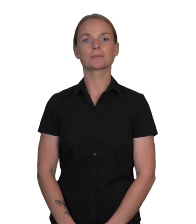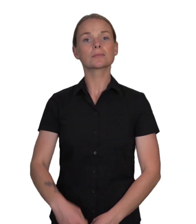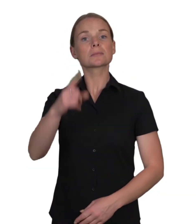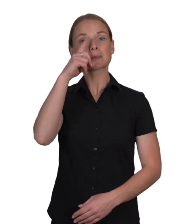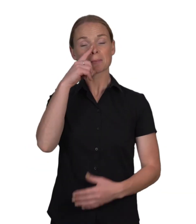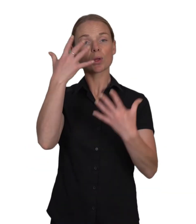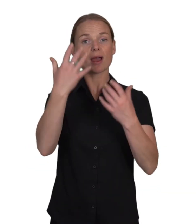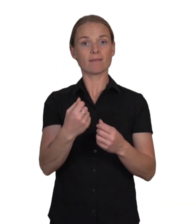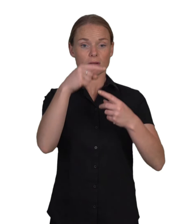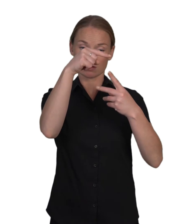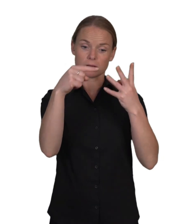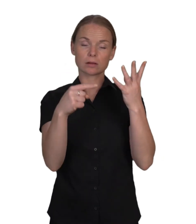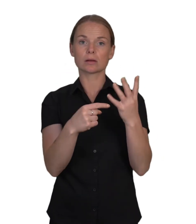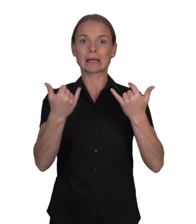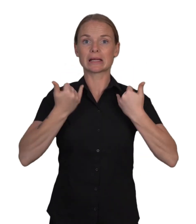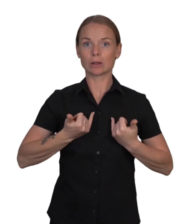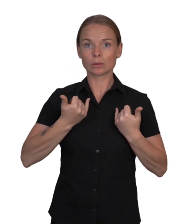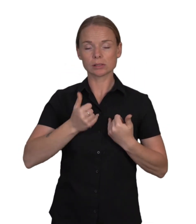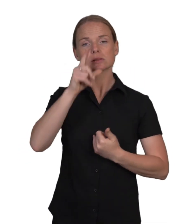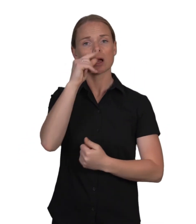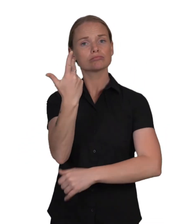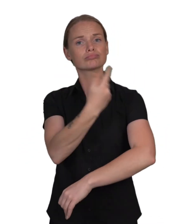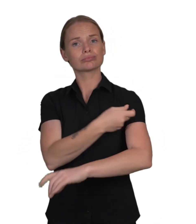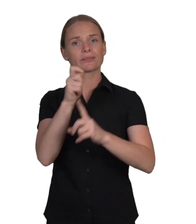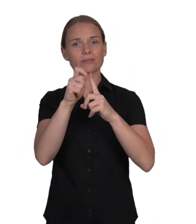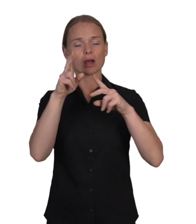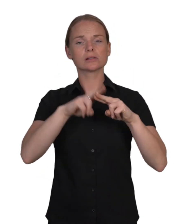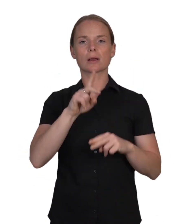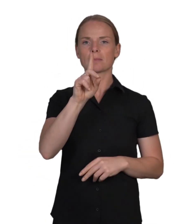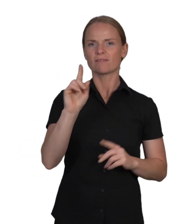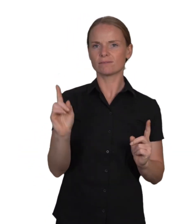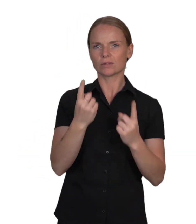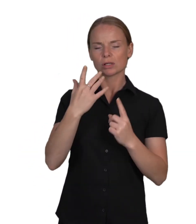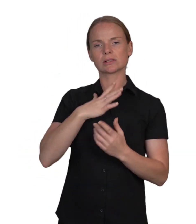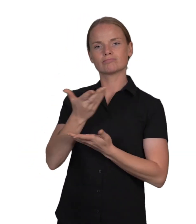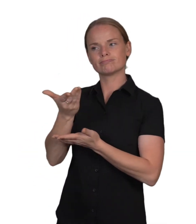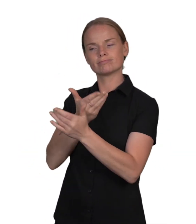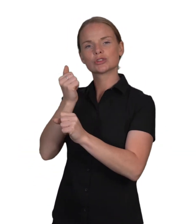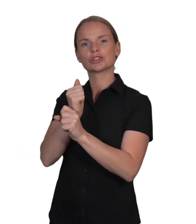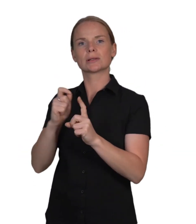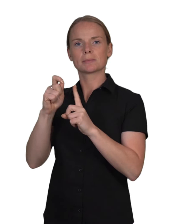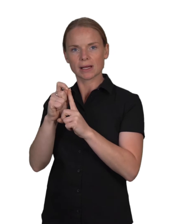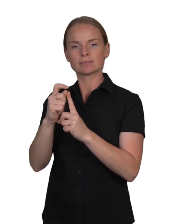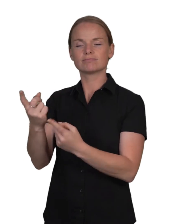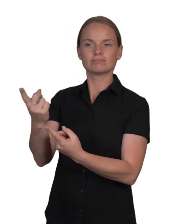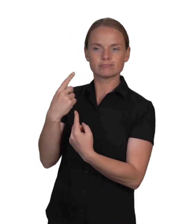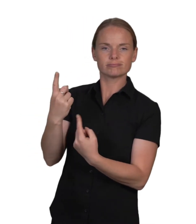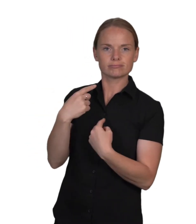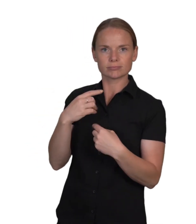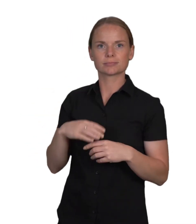People with a history of any of the following conditions can receive Pfizer but advice should be sought from a GP,